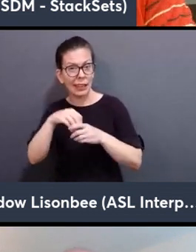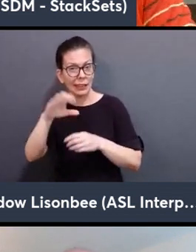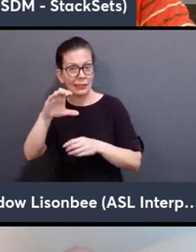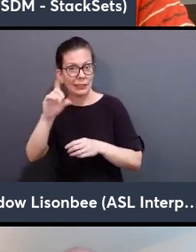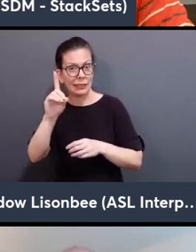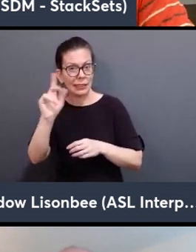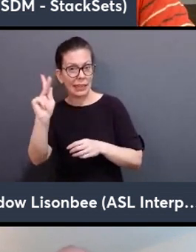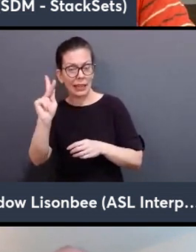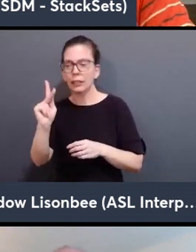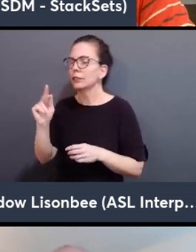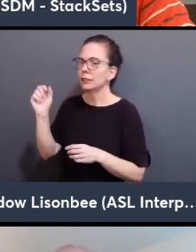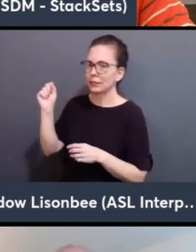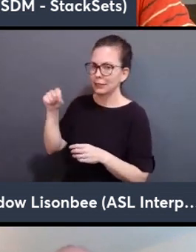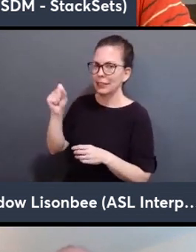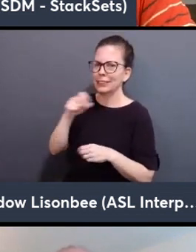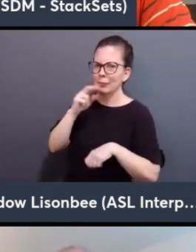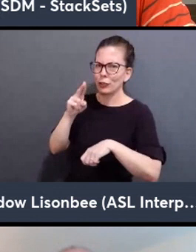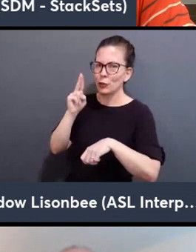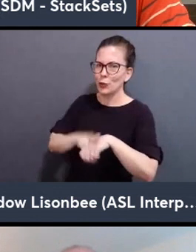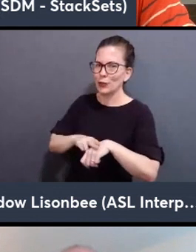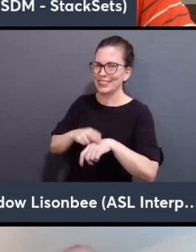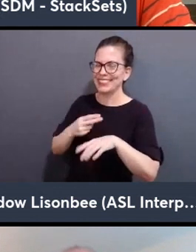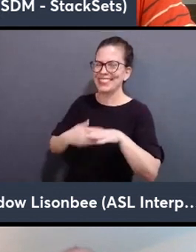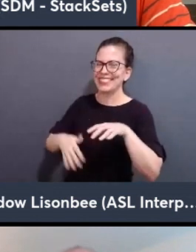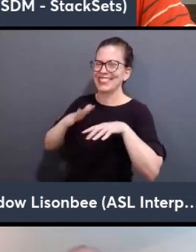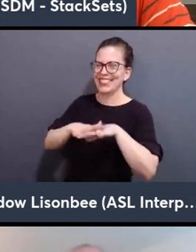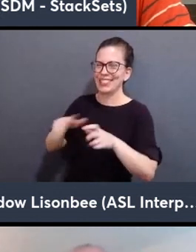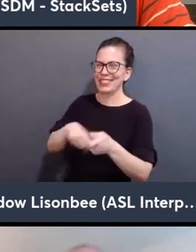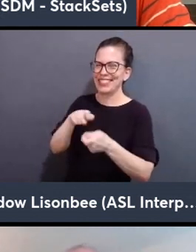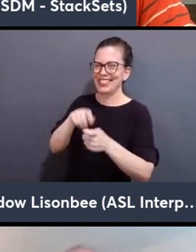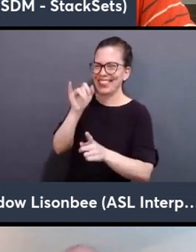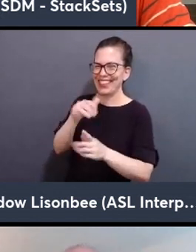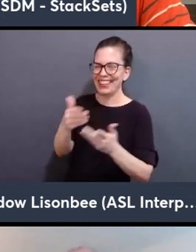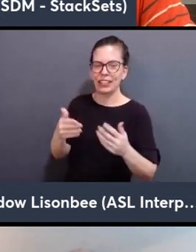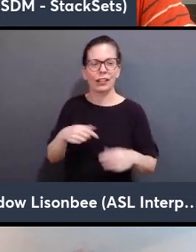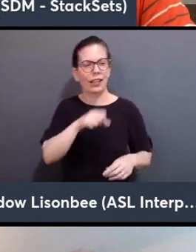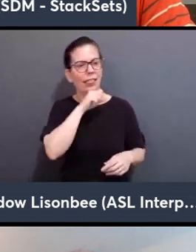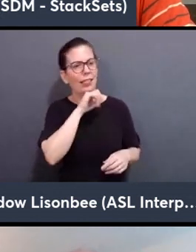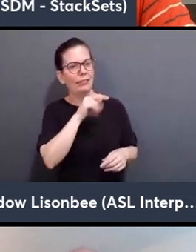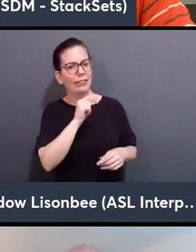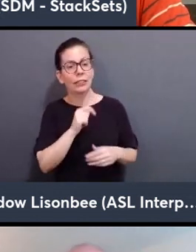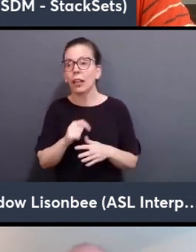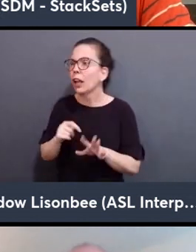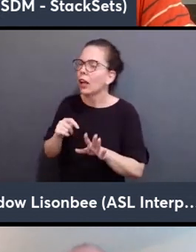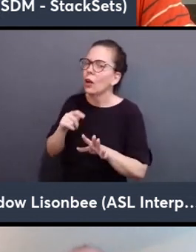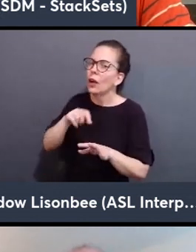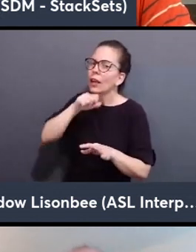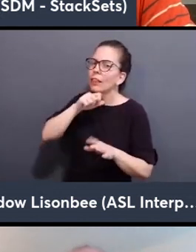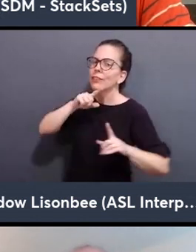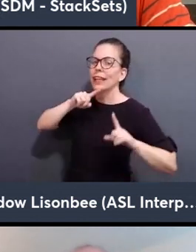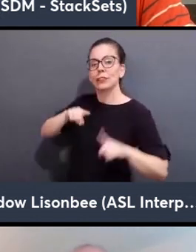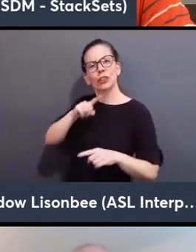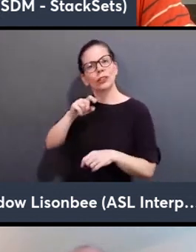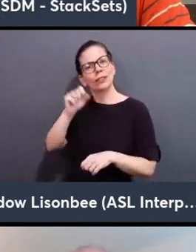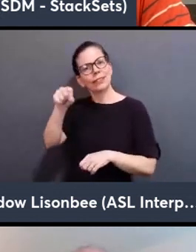Yes, of course. Very integrative with CDK. I love it, I love it. And I always like the answer of "Yes, of course."